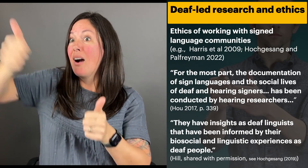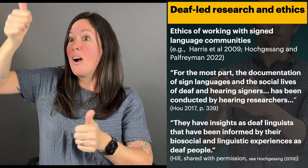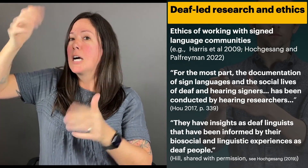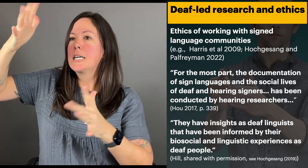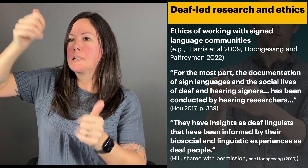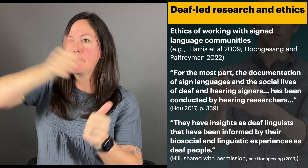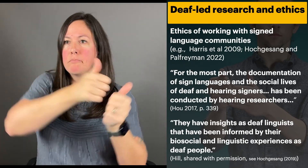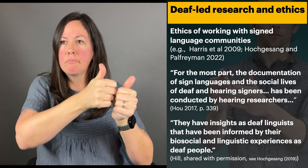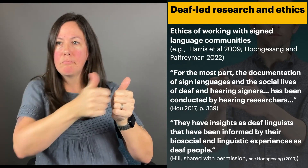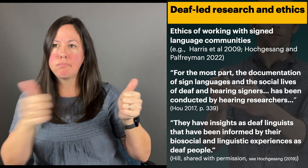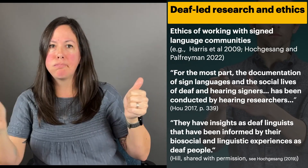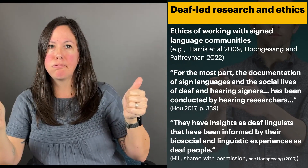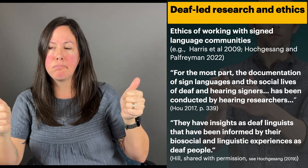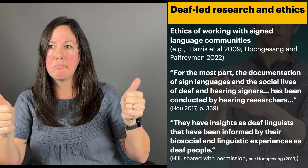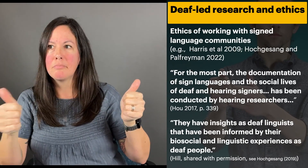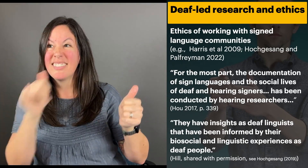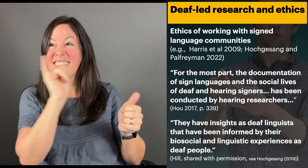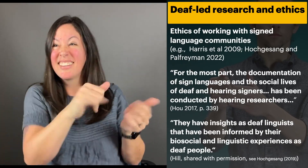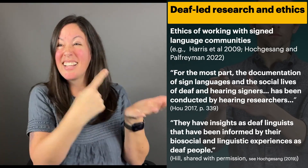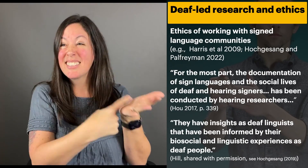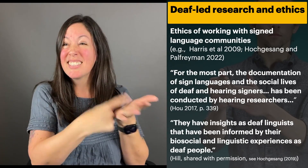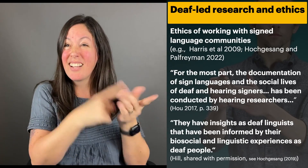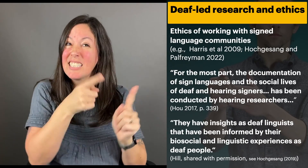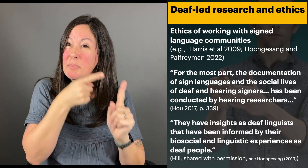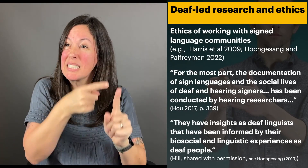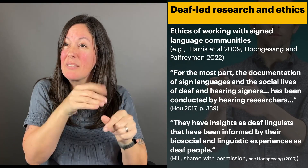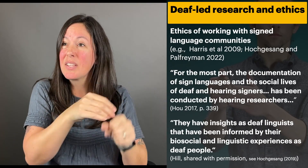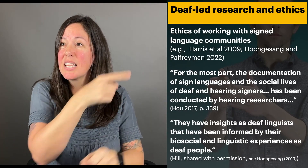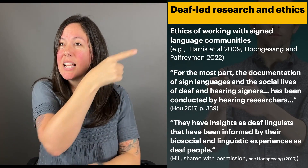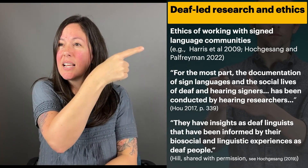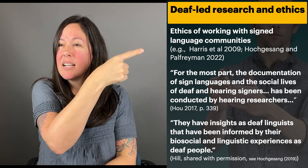we also want them to be leading the